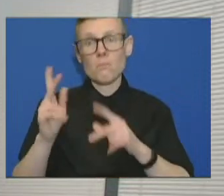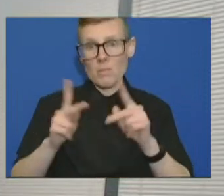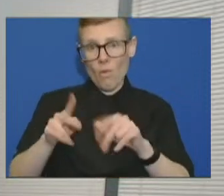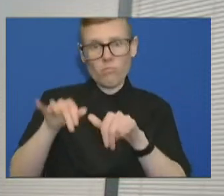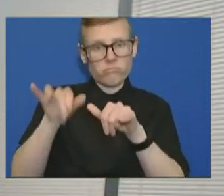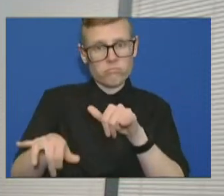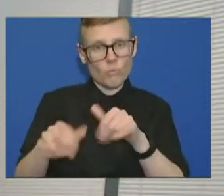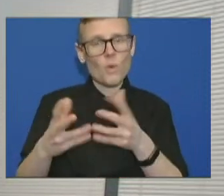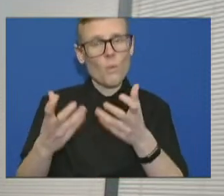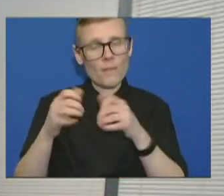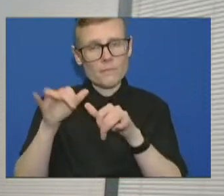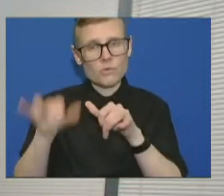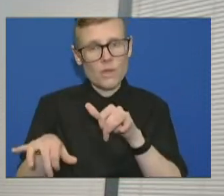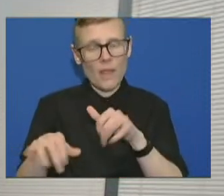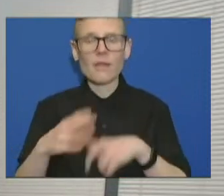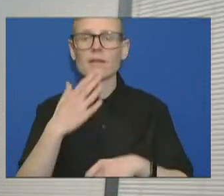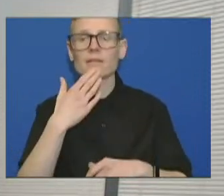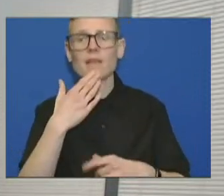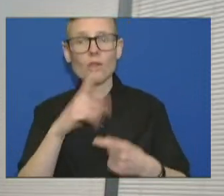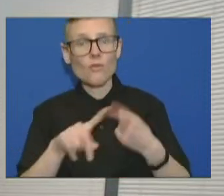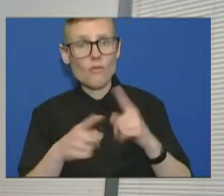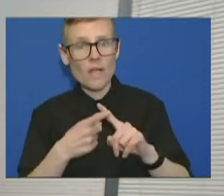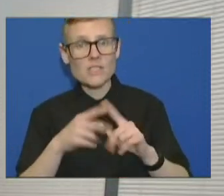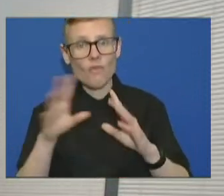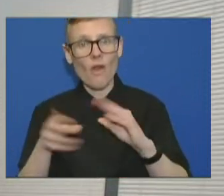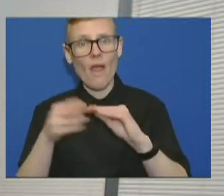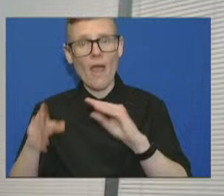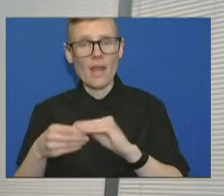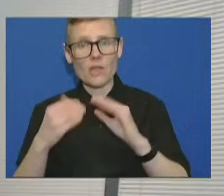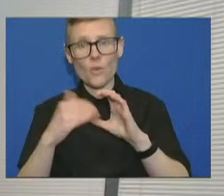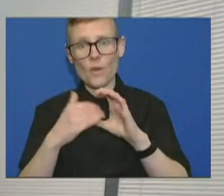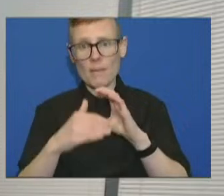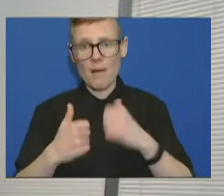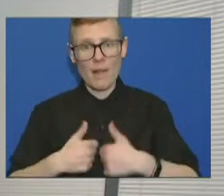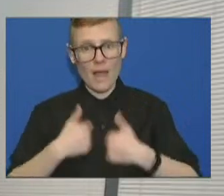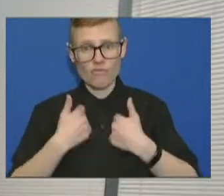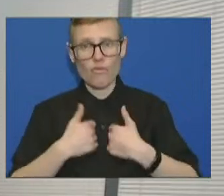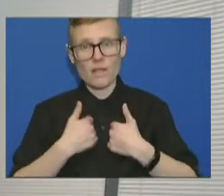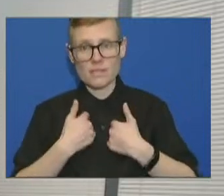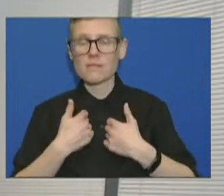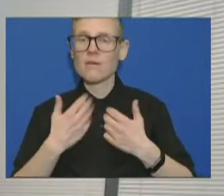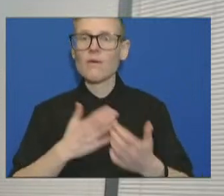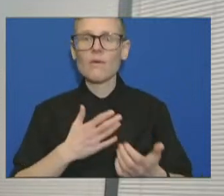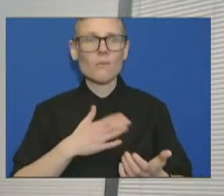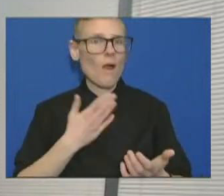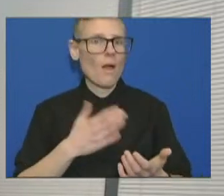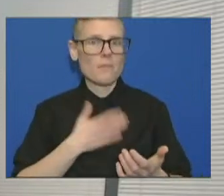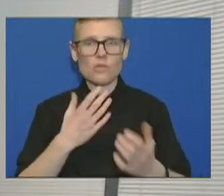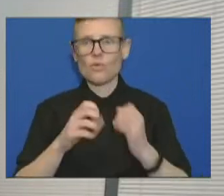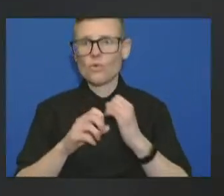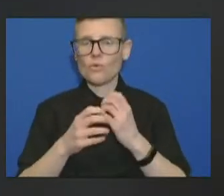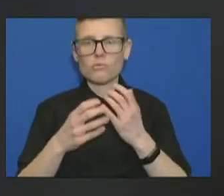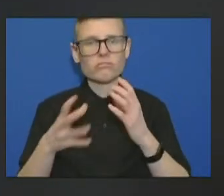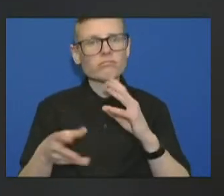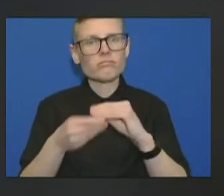involuntary transfer, we don't want folks to go away. Thank you